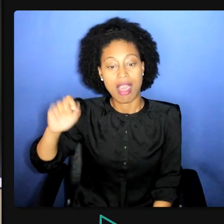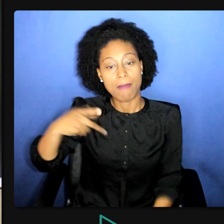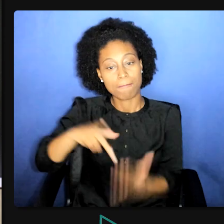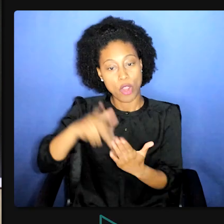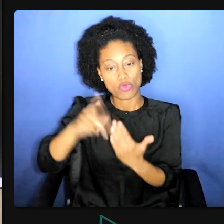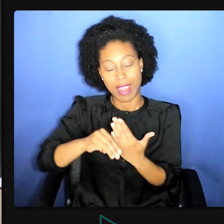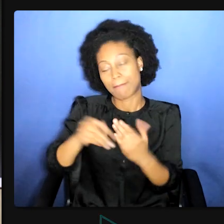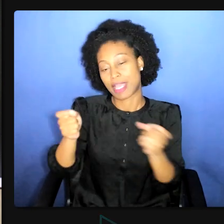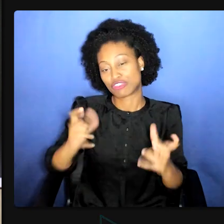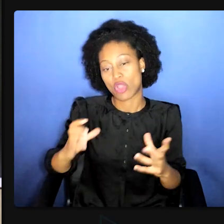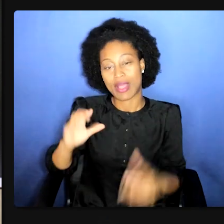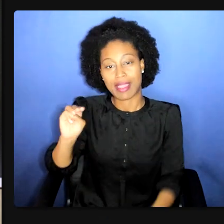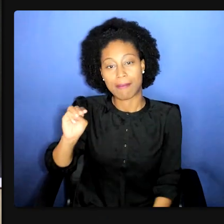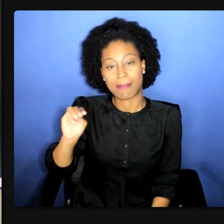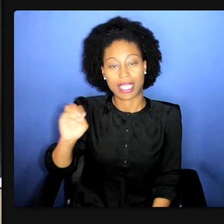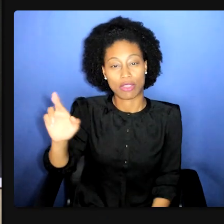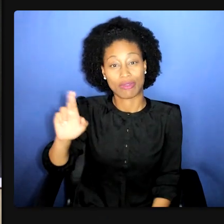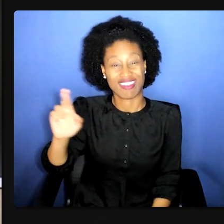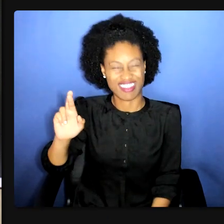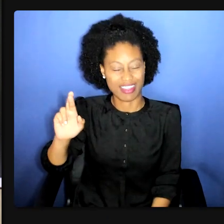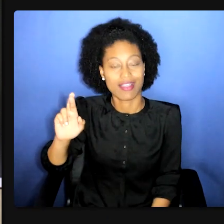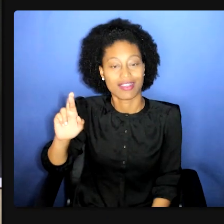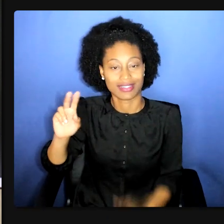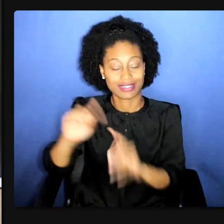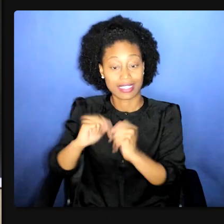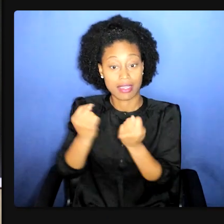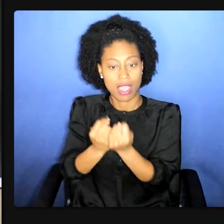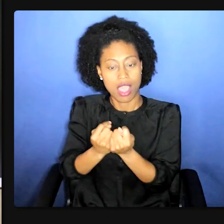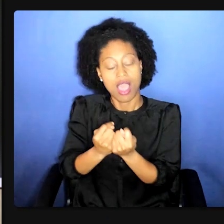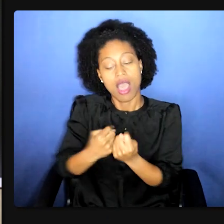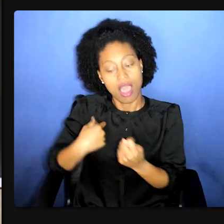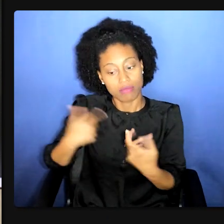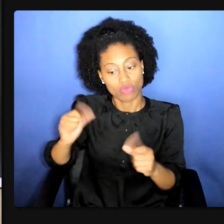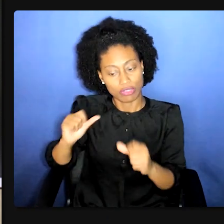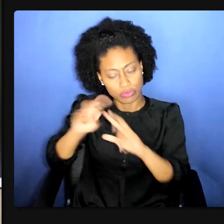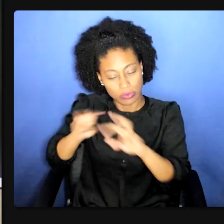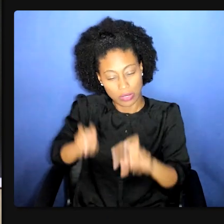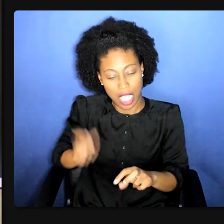i spend my time working with the mixed reality toolkit understanding how people are using it to